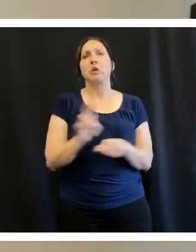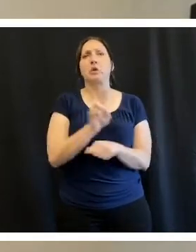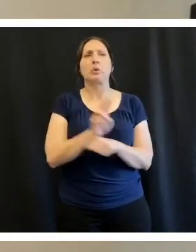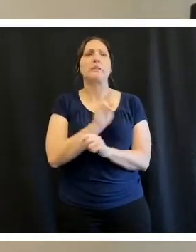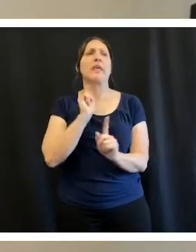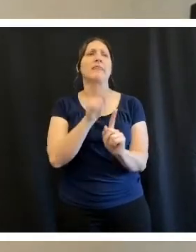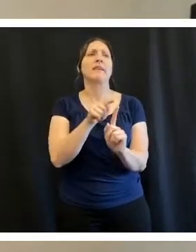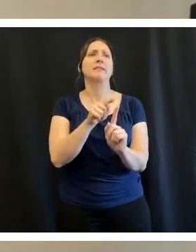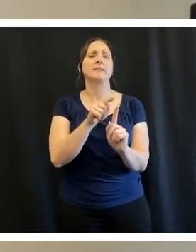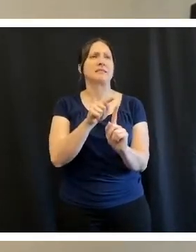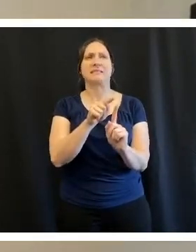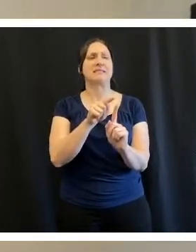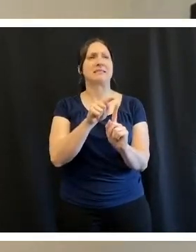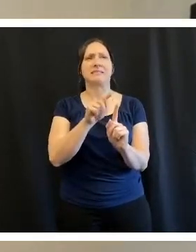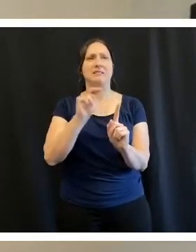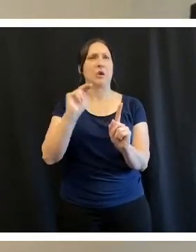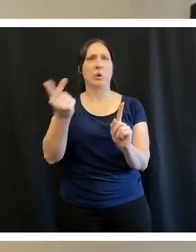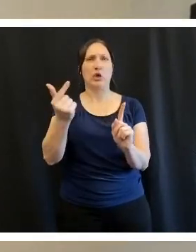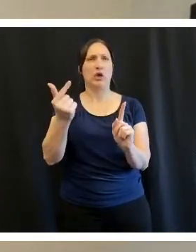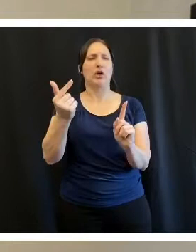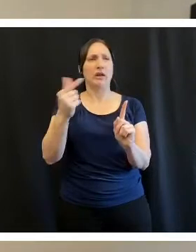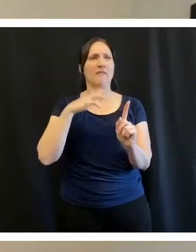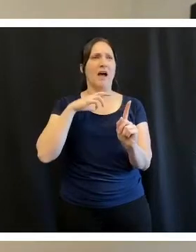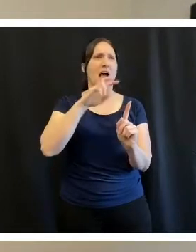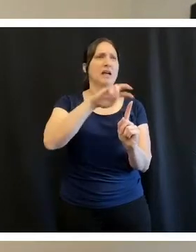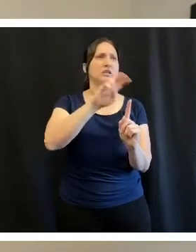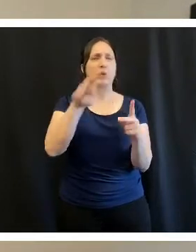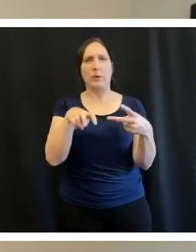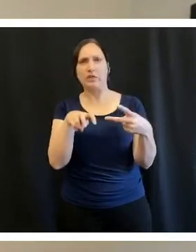And now, they're making a decision that they're going to have to go a different direction.